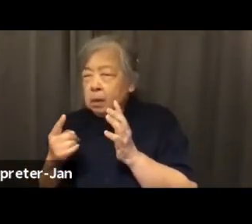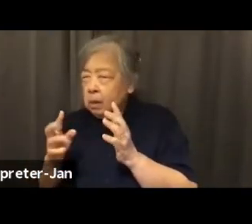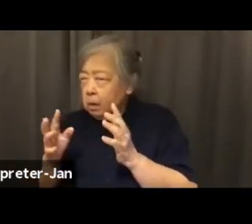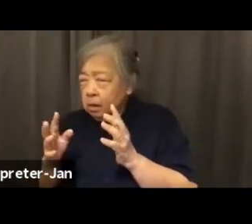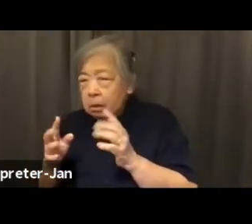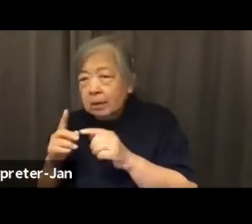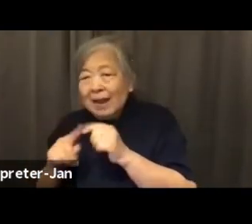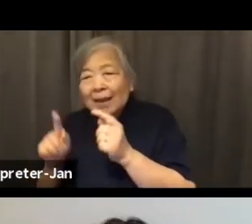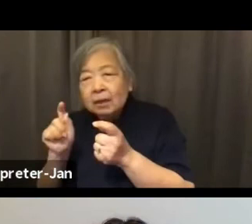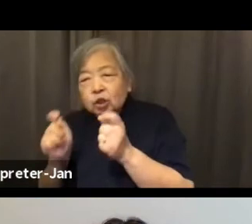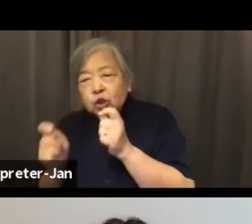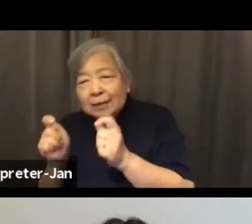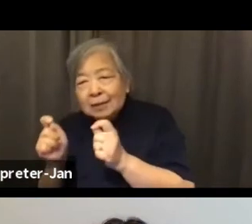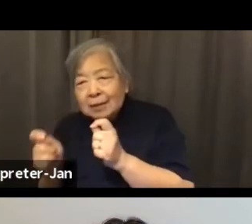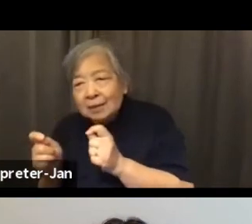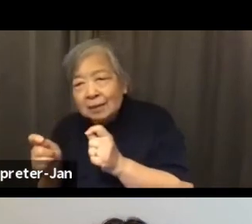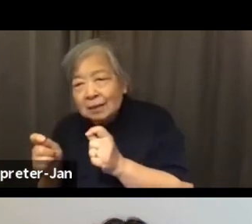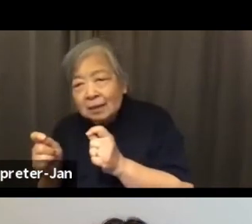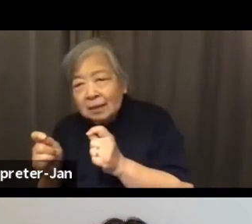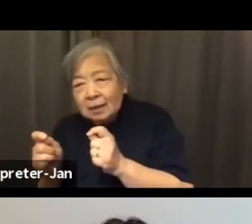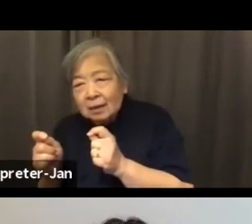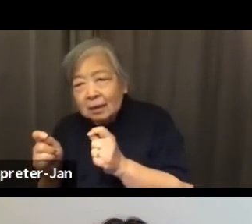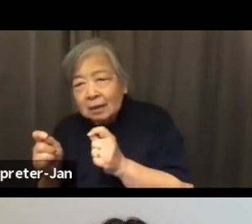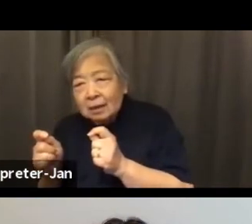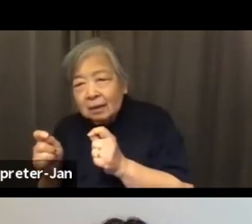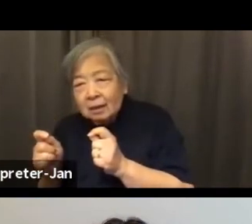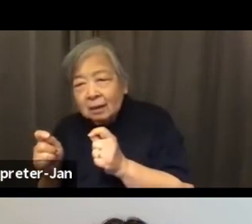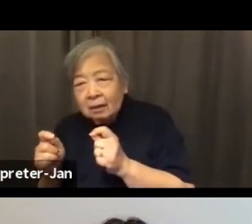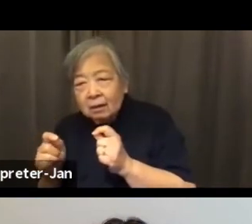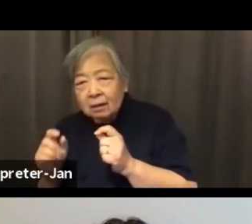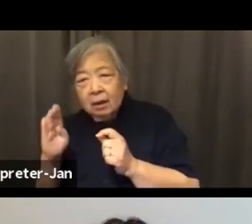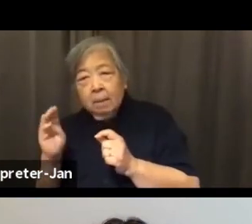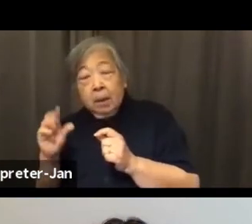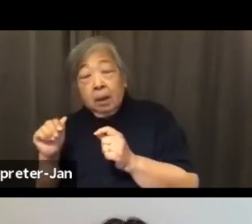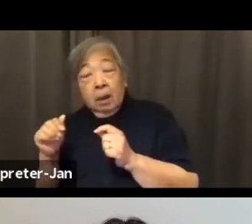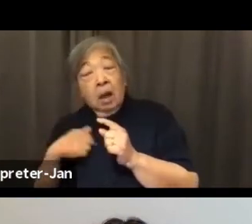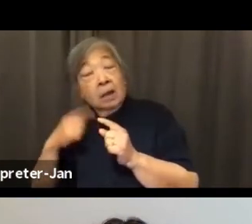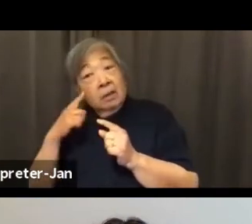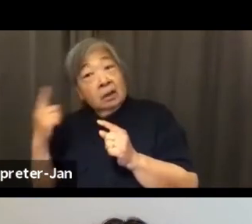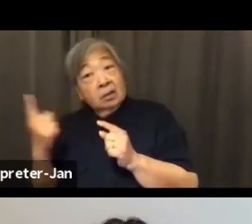Yeah, you know, I think and I think it's always good to ask the